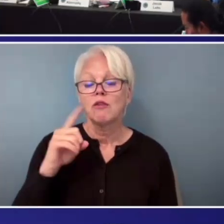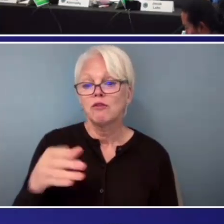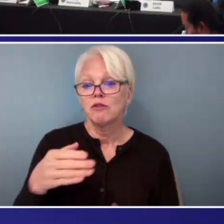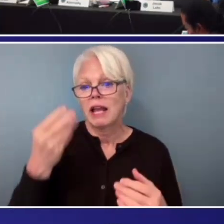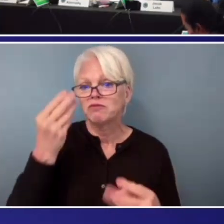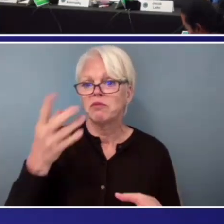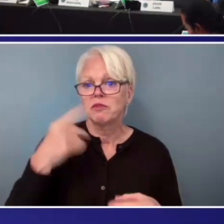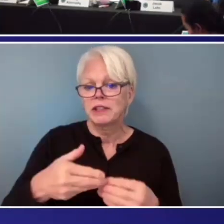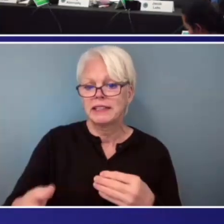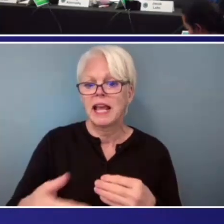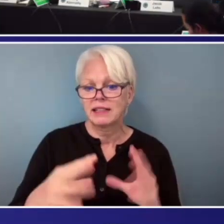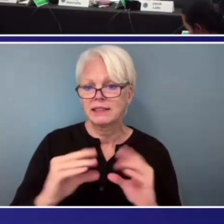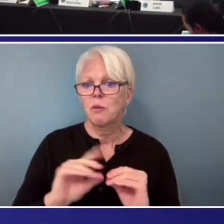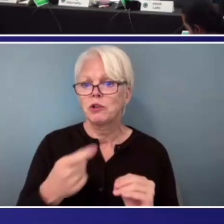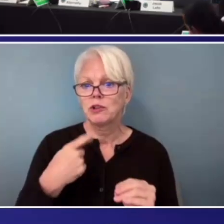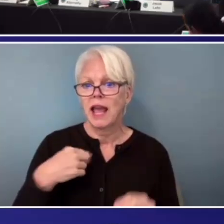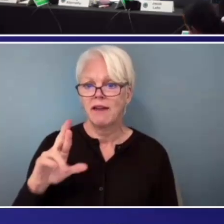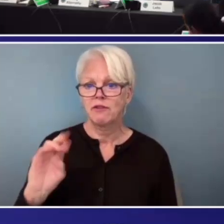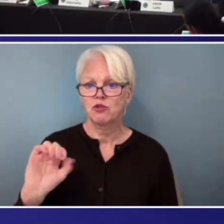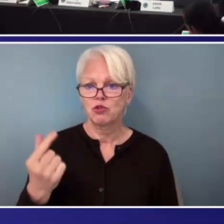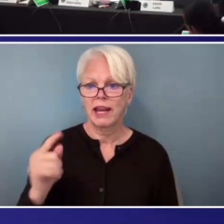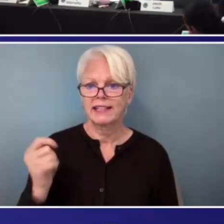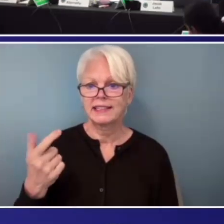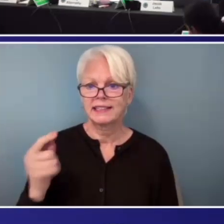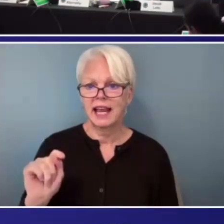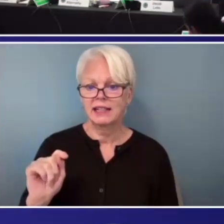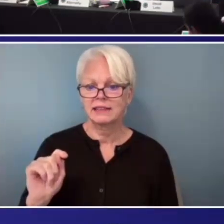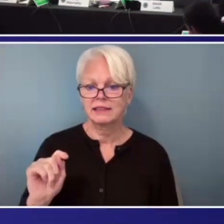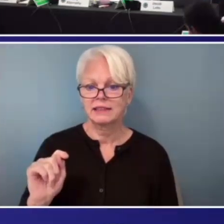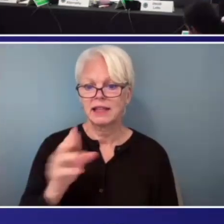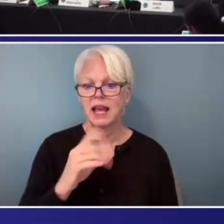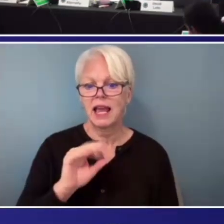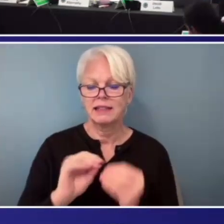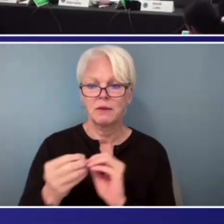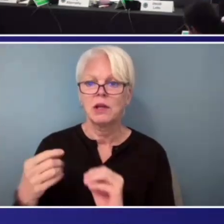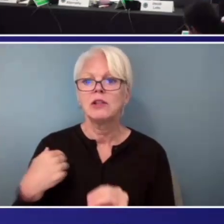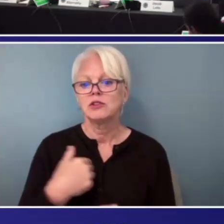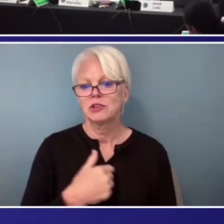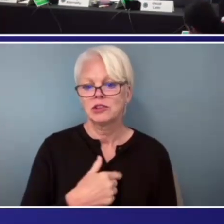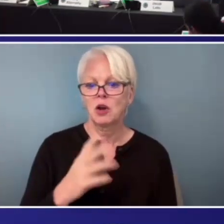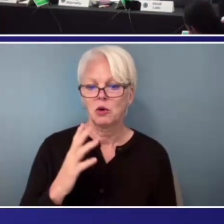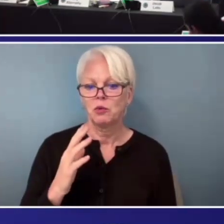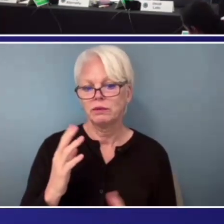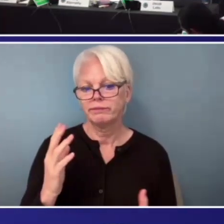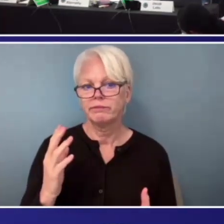we are just going to have reg text and numbered, so we'll say number one -- just, you know, reg text number one,